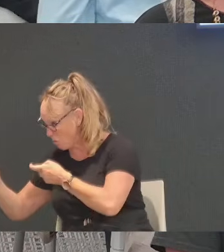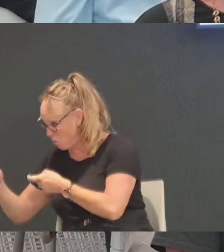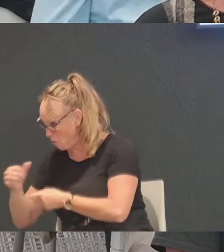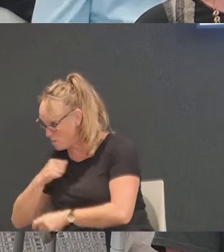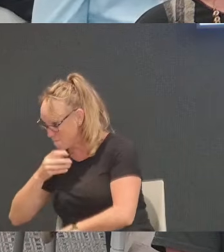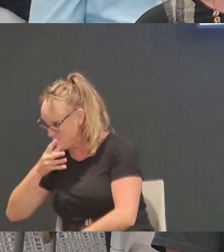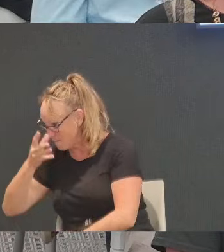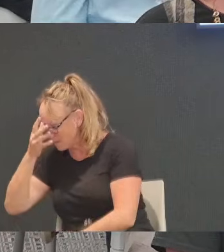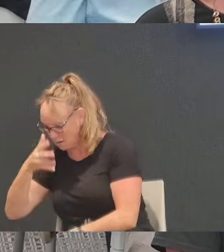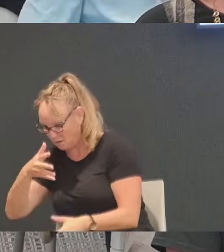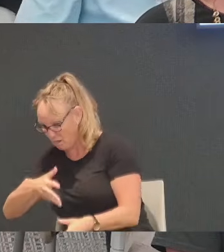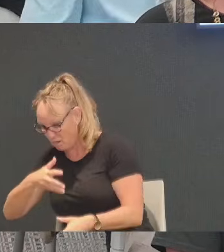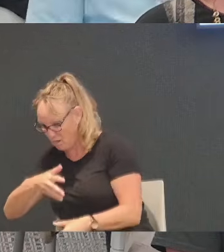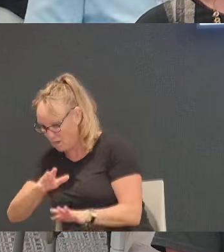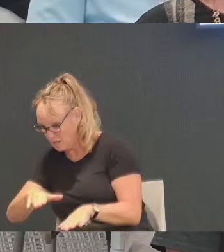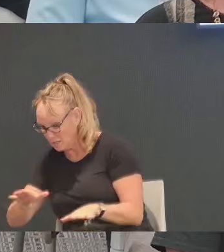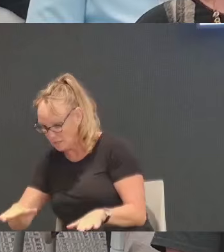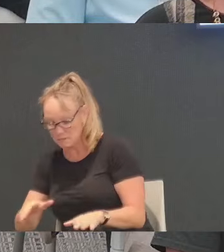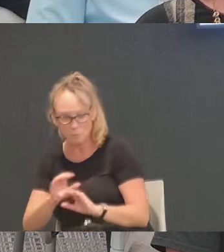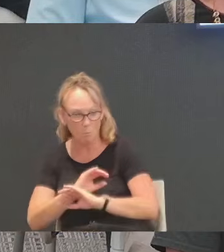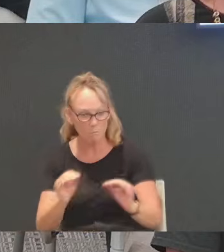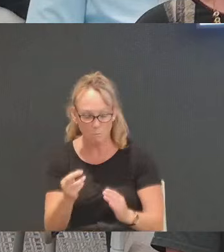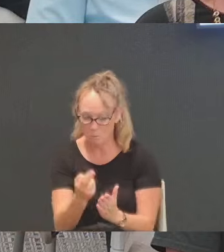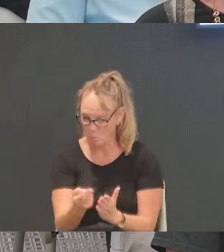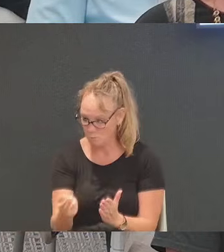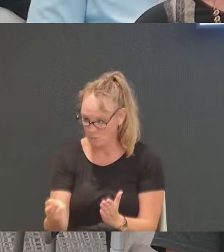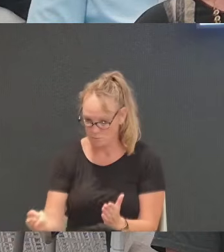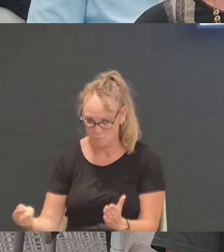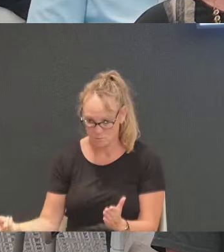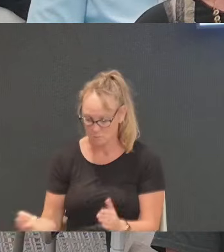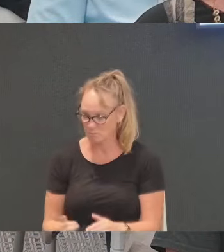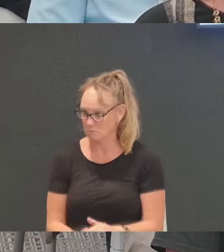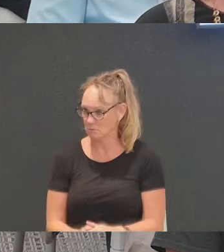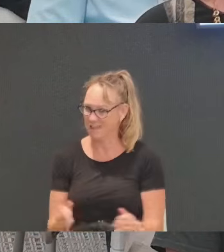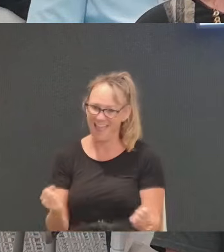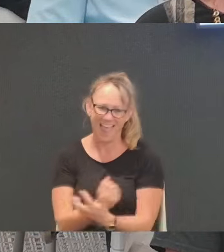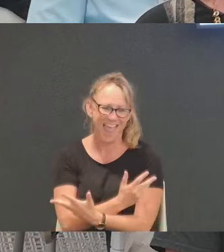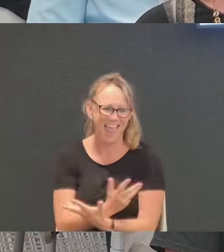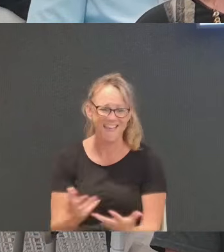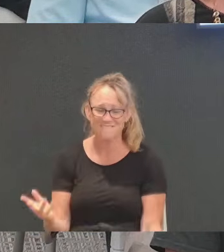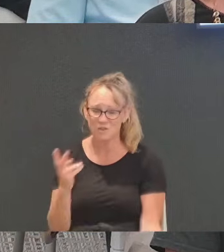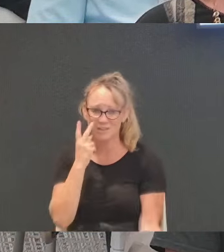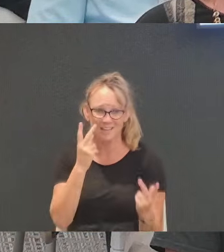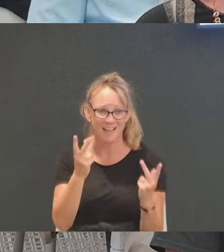not have the resources that they need. Through all of this, I learned that families and children can